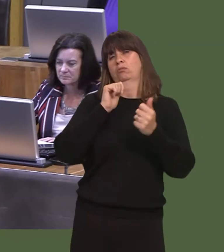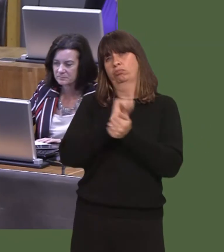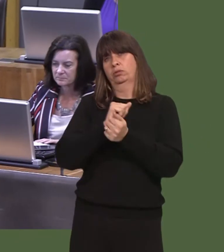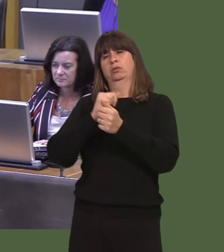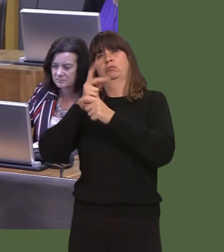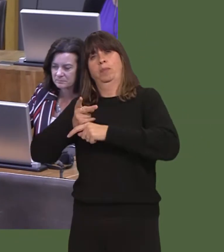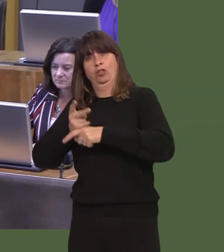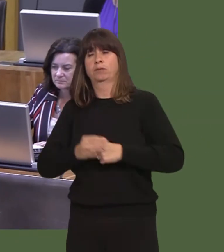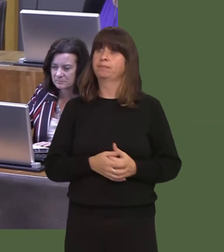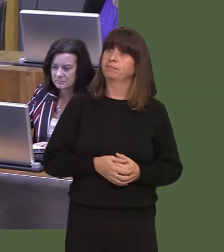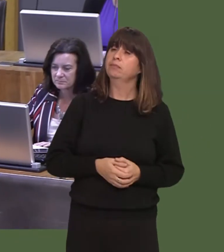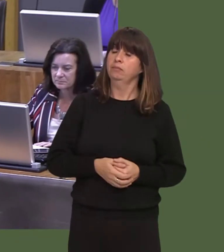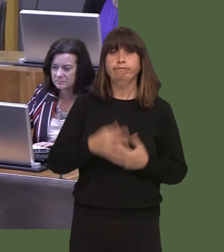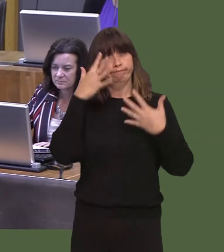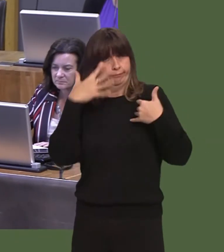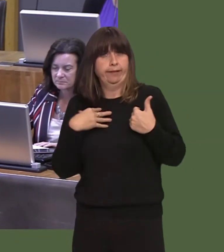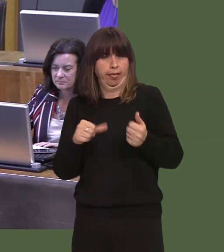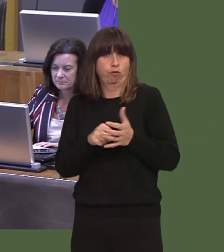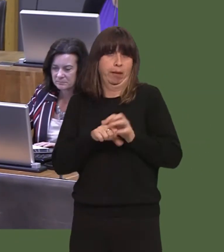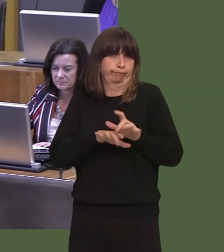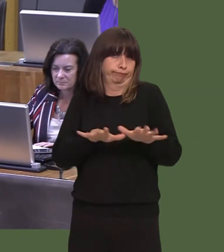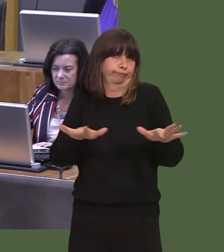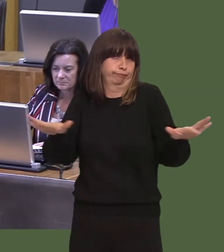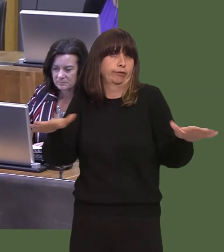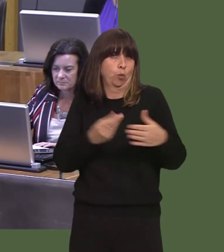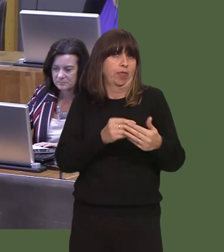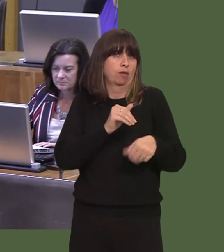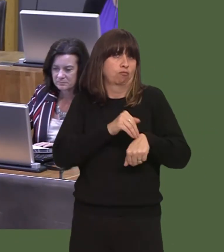have a higher prevalence of mental health issues than the general population, and we